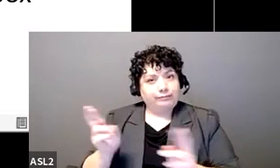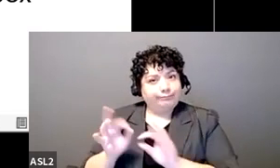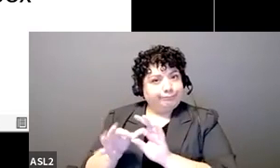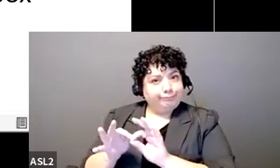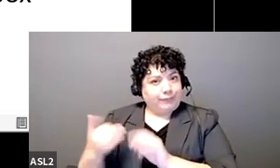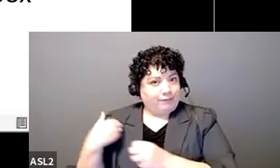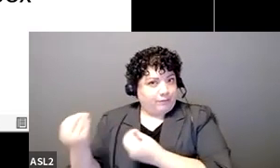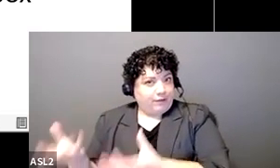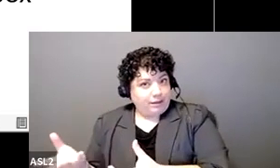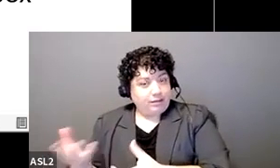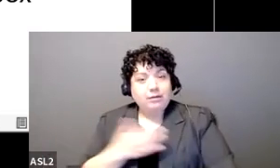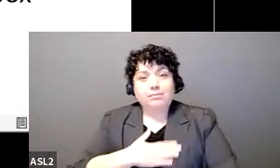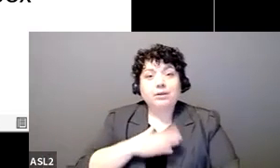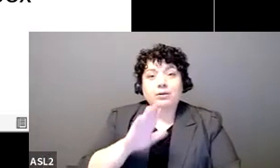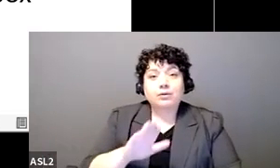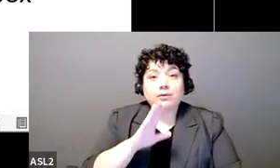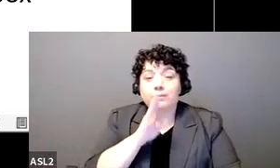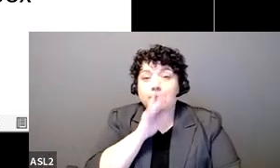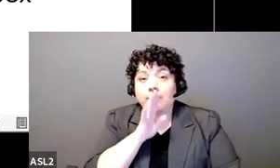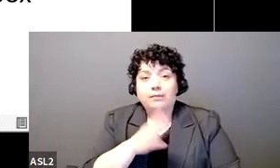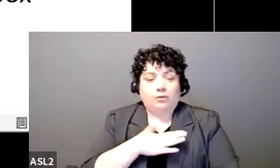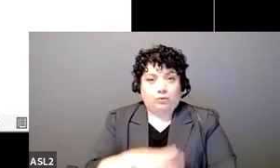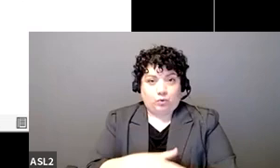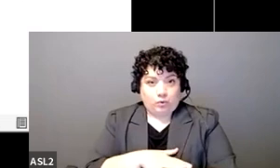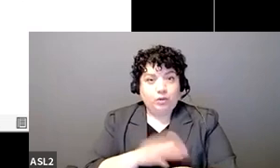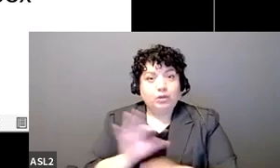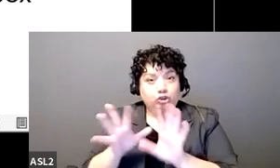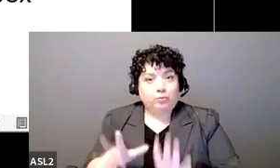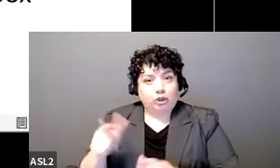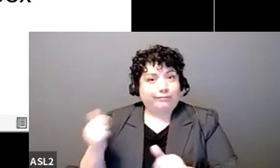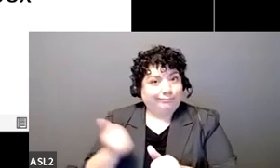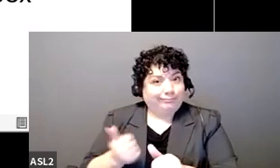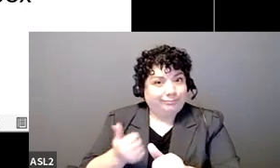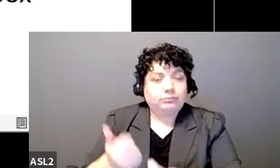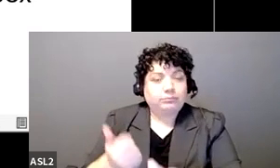please speak slowly so the interpreters can follow what you're saying if you don't want to speak you